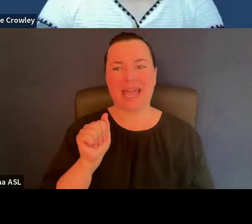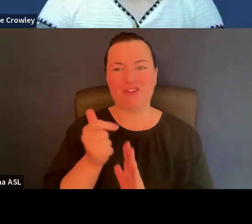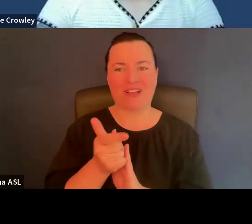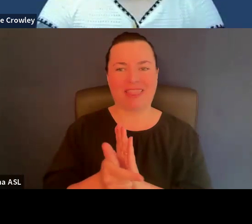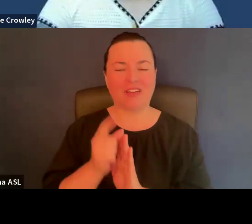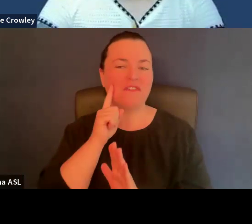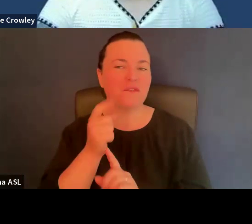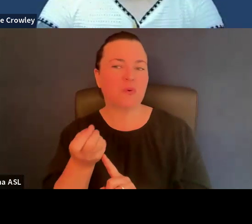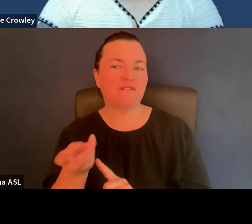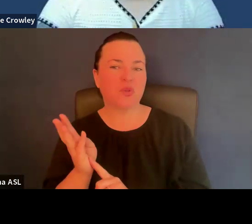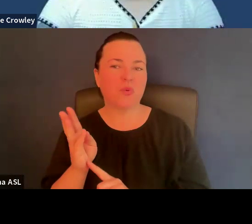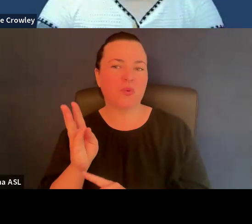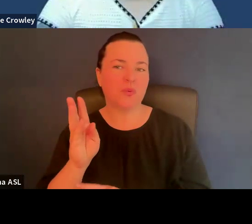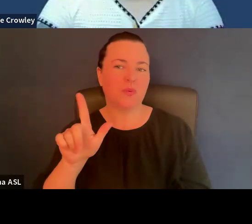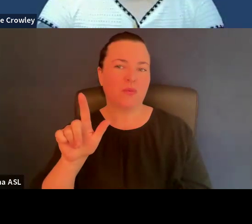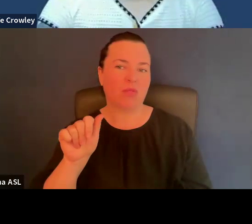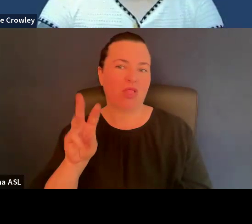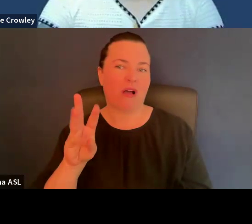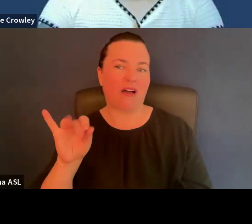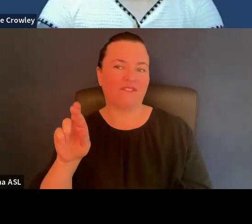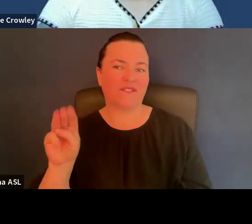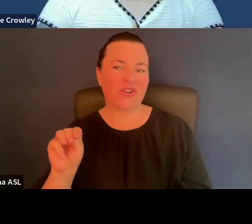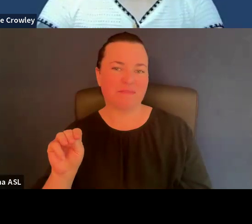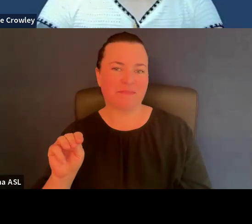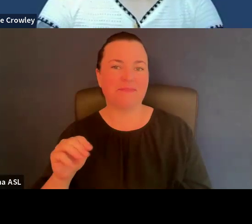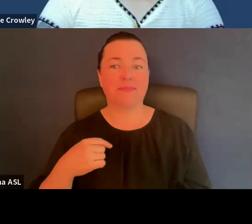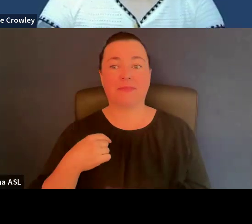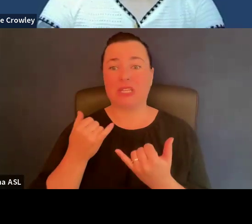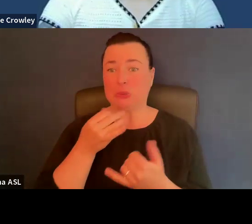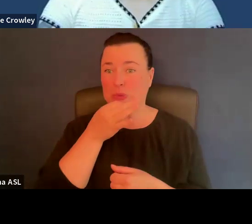but I am a couple of months away from being an attorney,